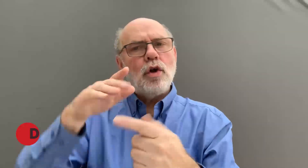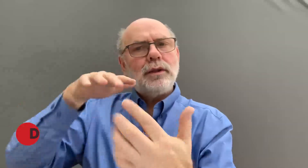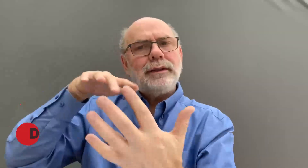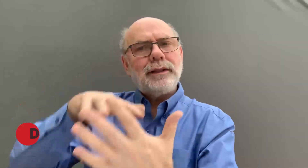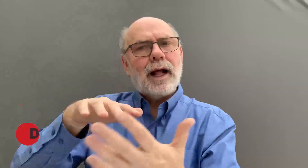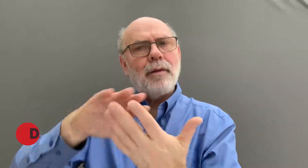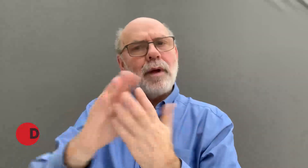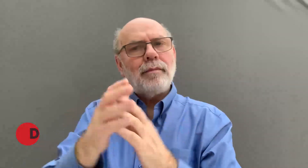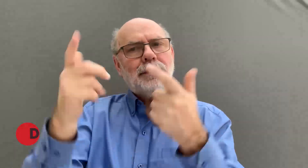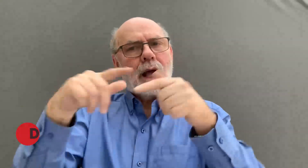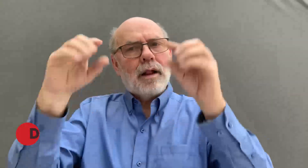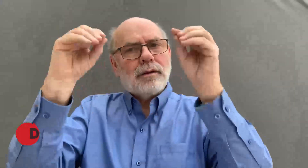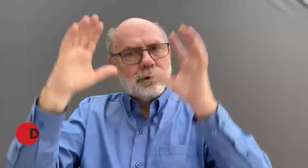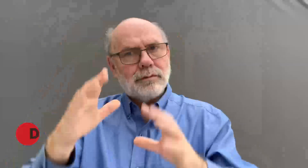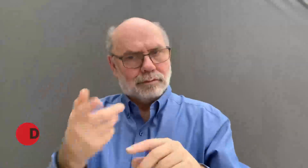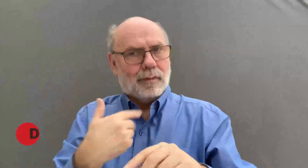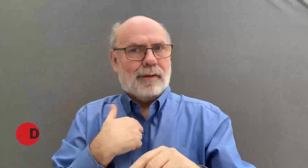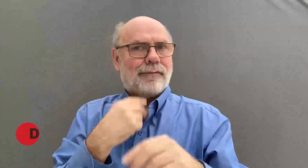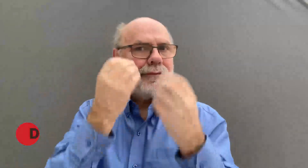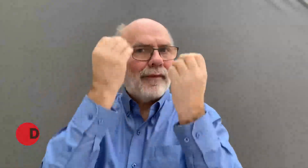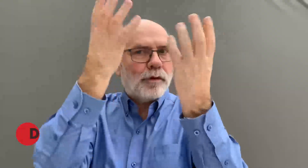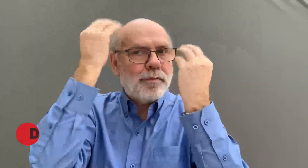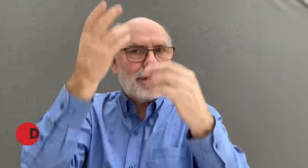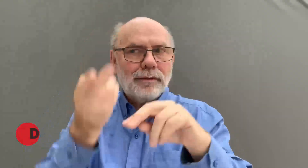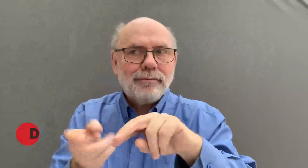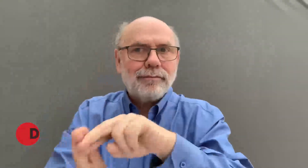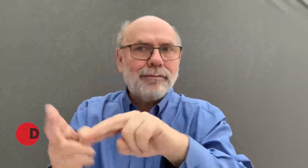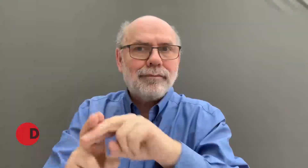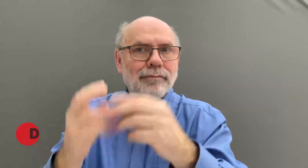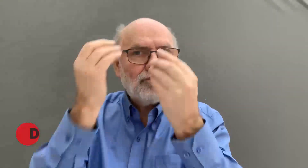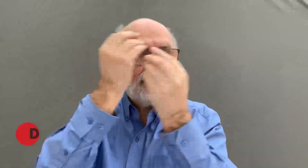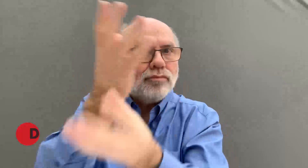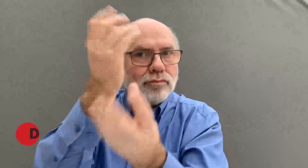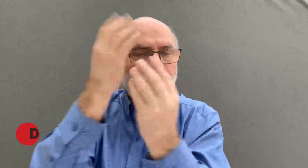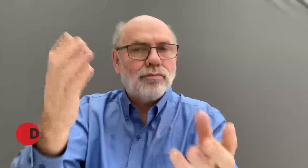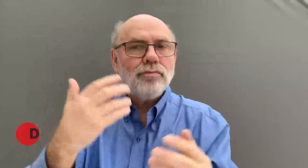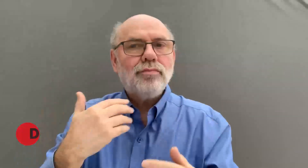study sign language and show information of the growth.